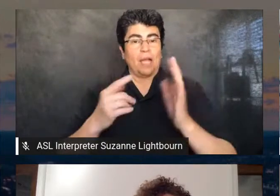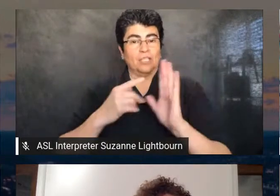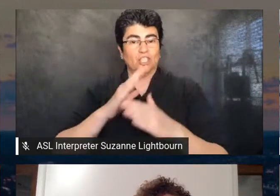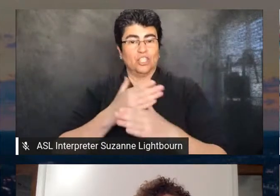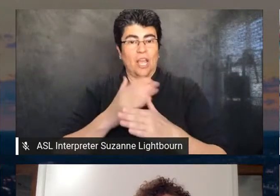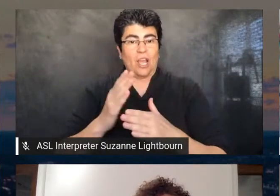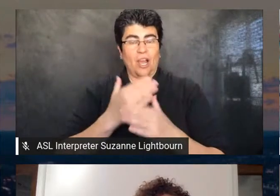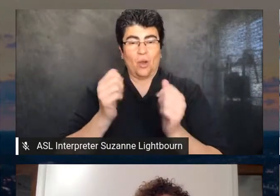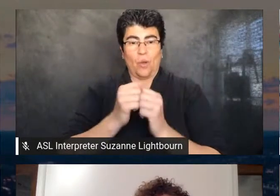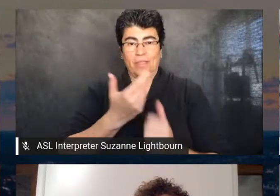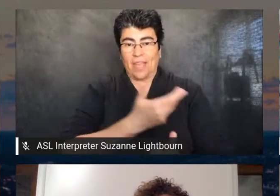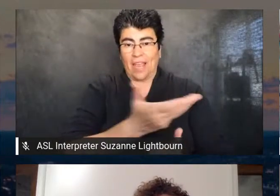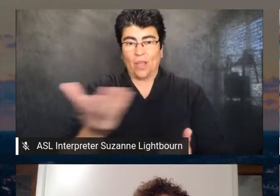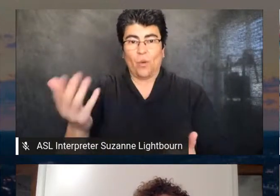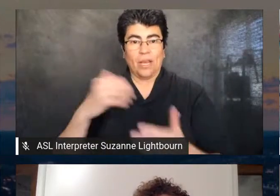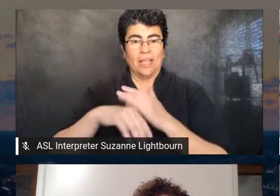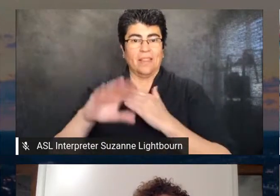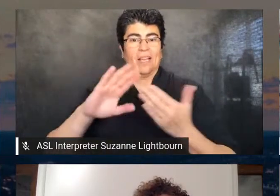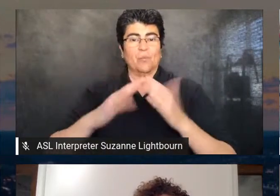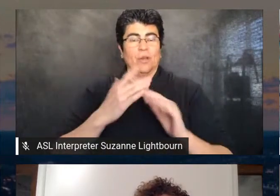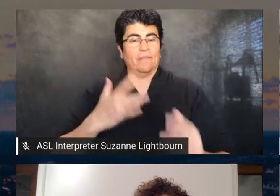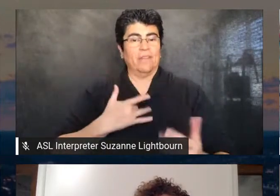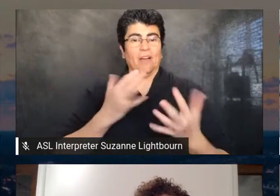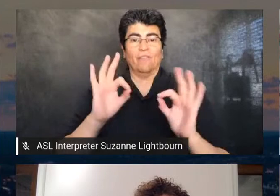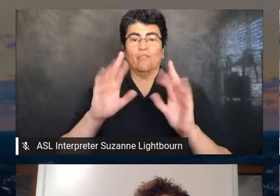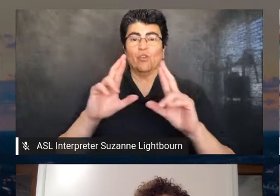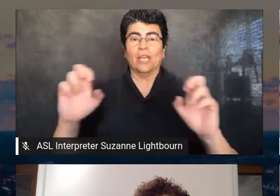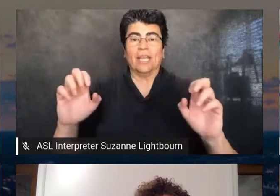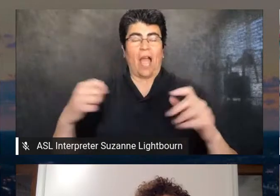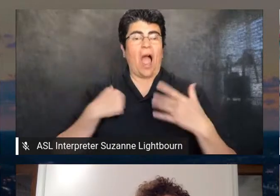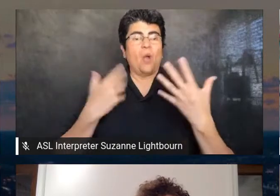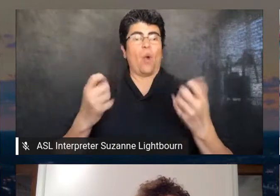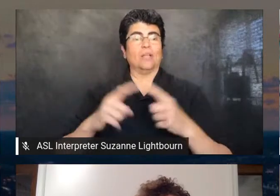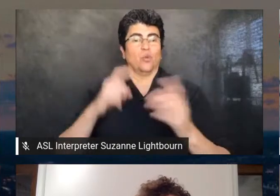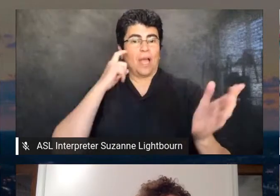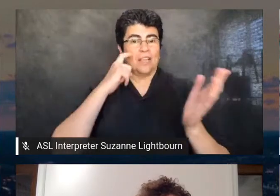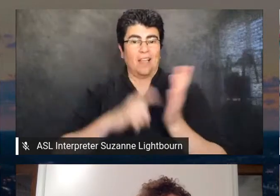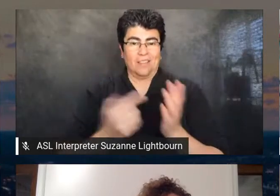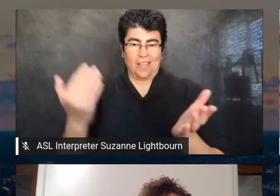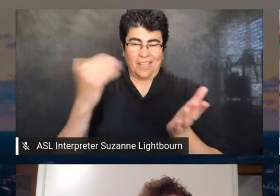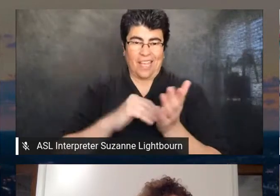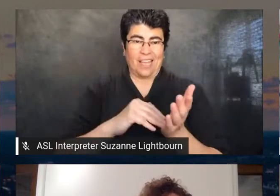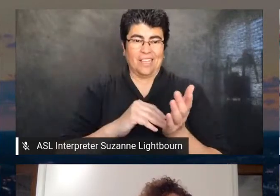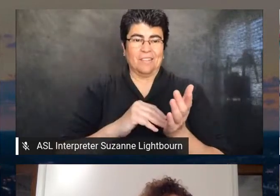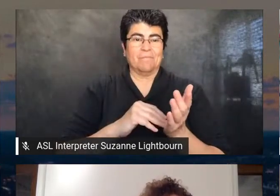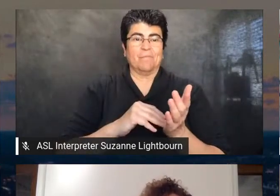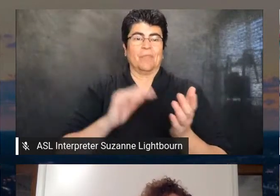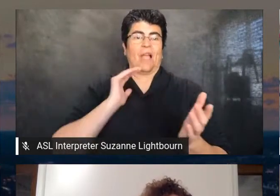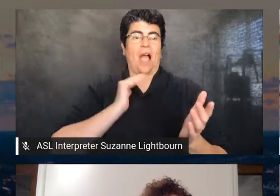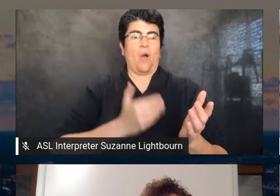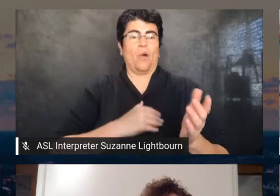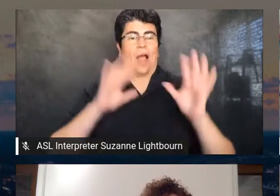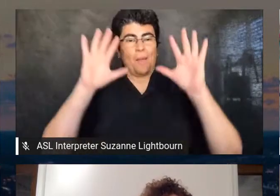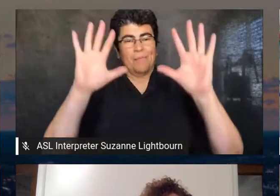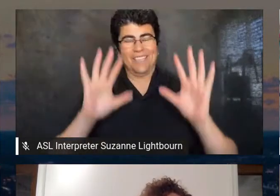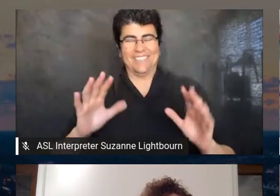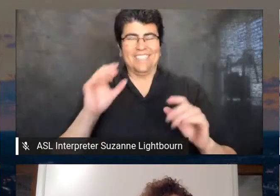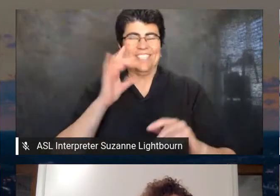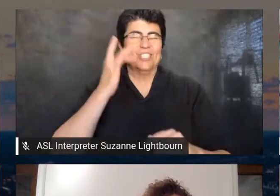with anyone in the community, please feel free. And I want to acknowledge, once again, our amazing Suzanne Lightbourn,